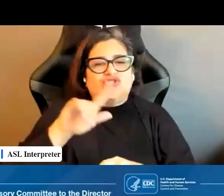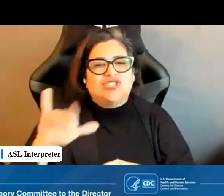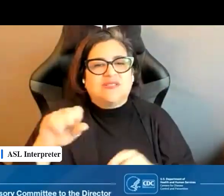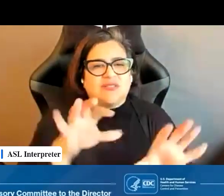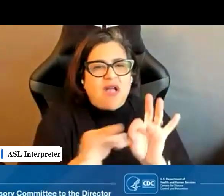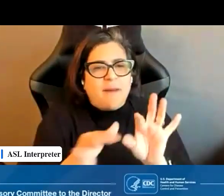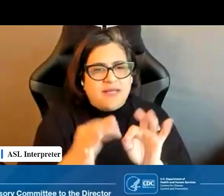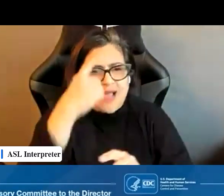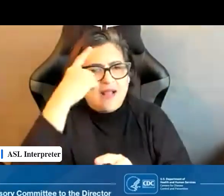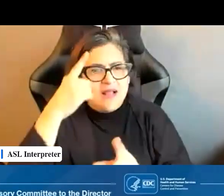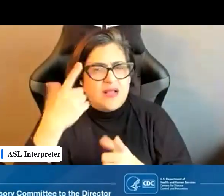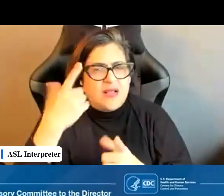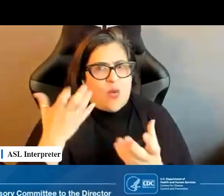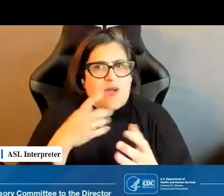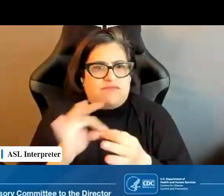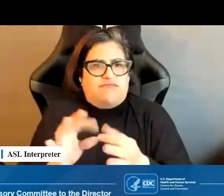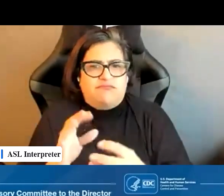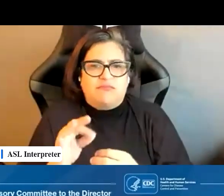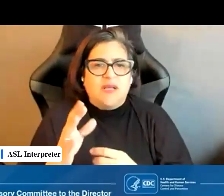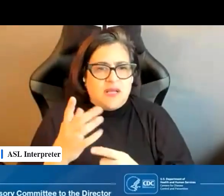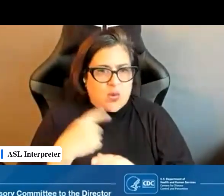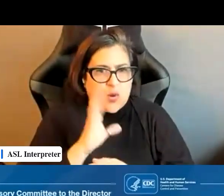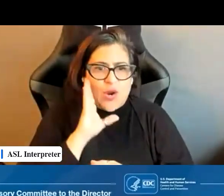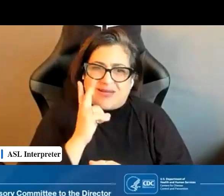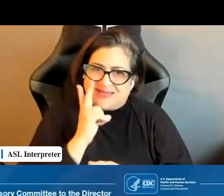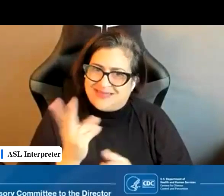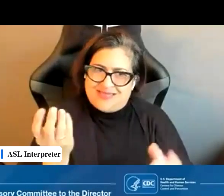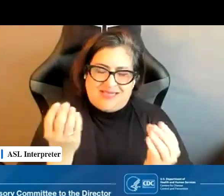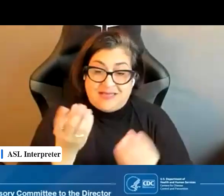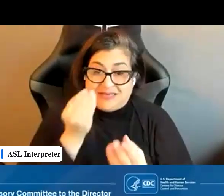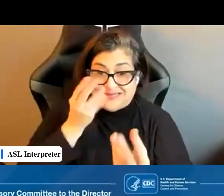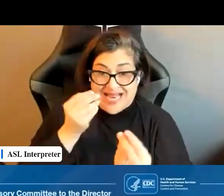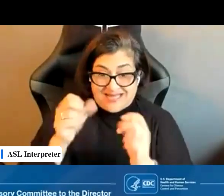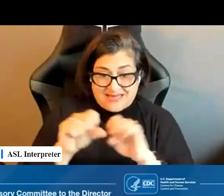to 10 years, we are going to see a much more fragmented data system within healthcare.